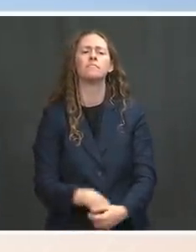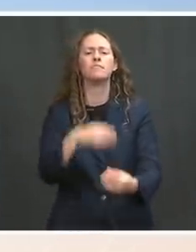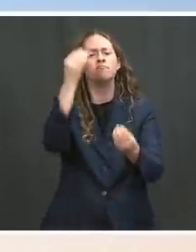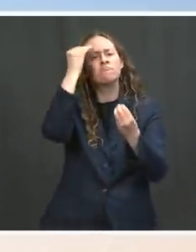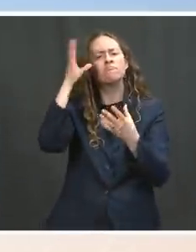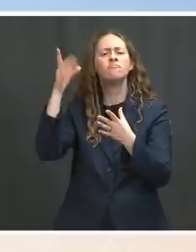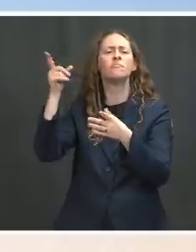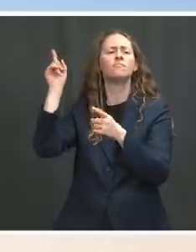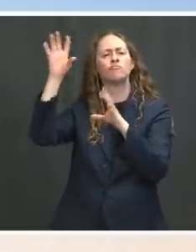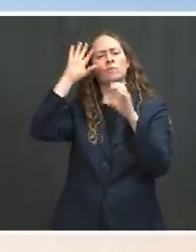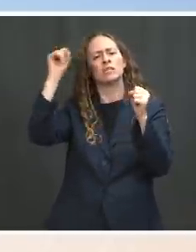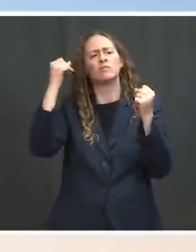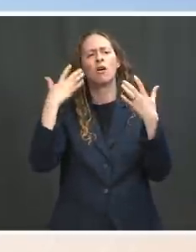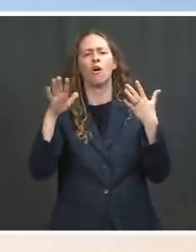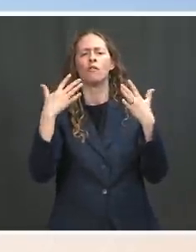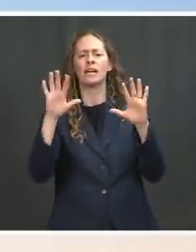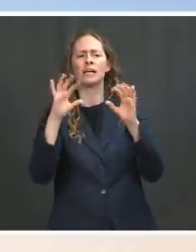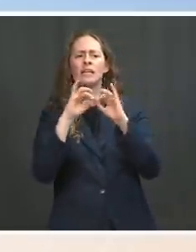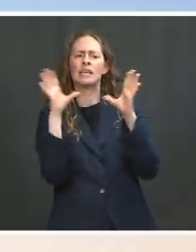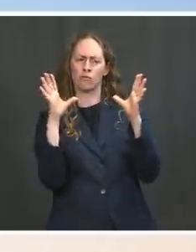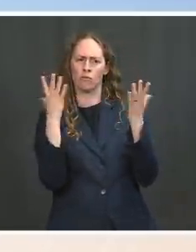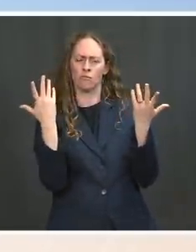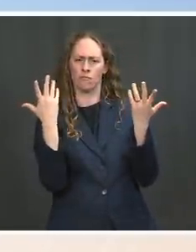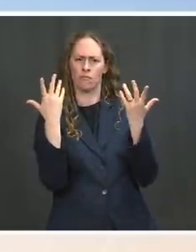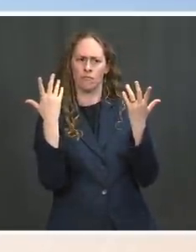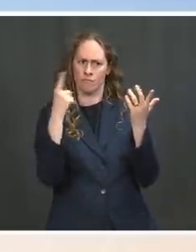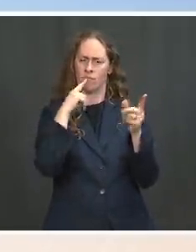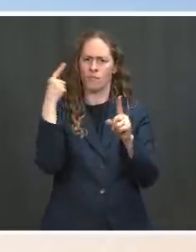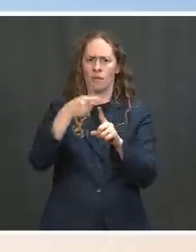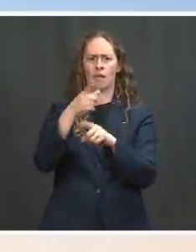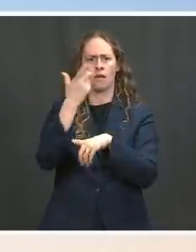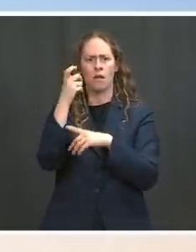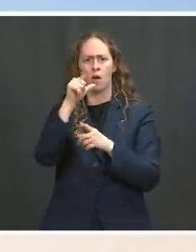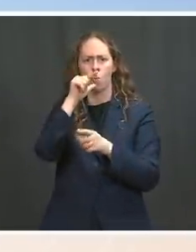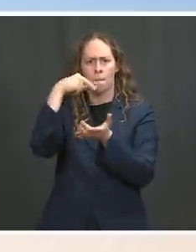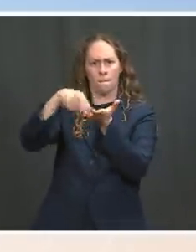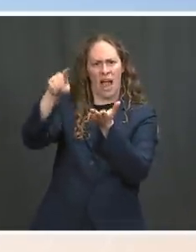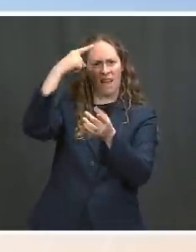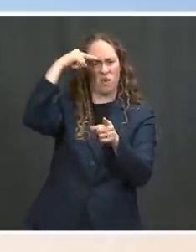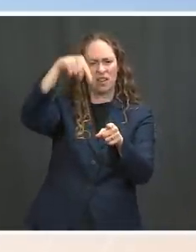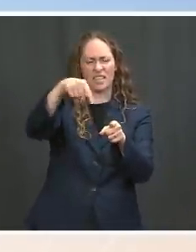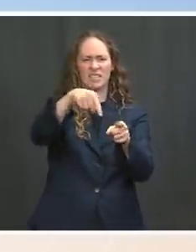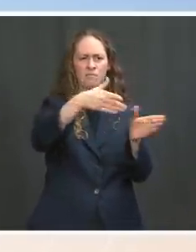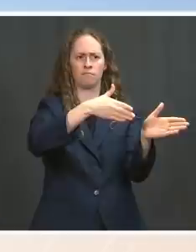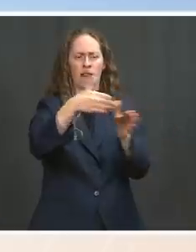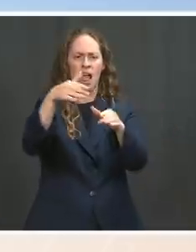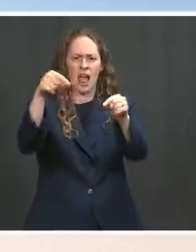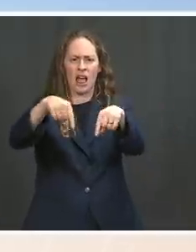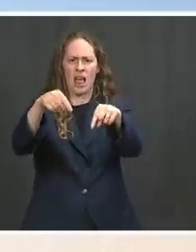But he's expressed an openness to a range of proposals. And his bottom line is that inaction is unacceptable